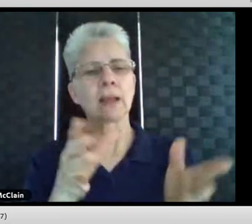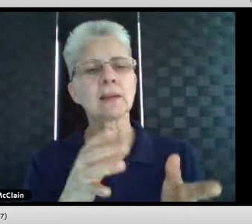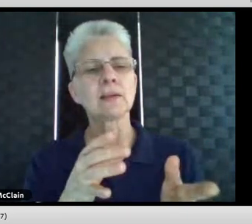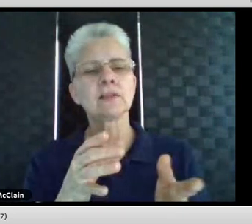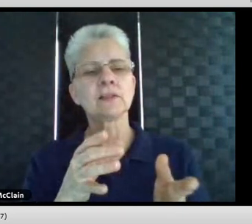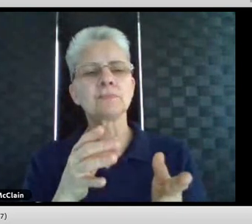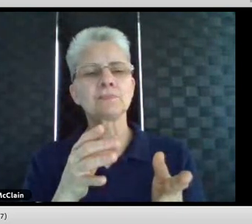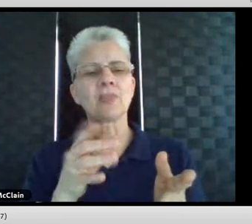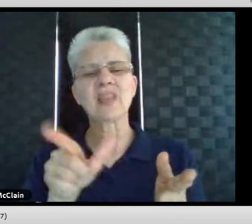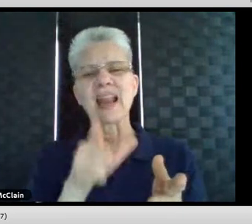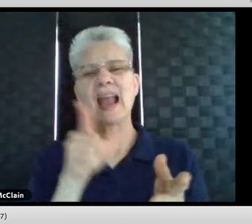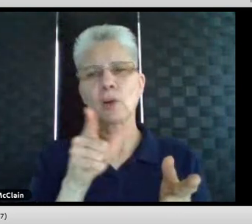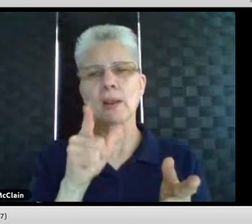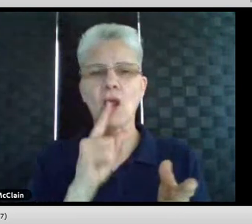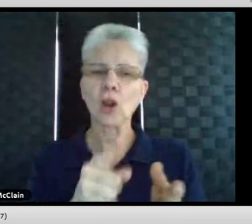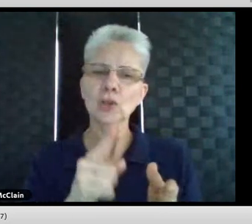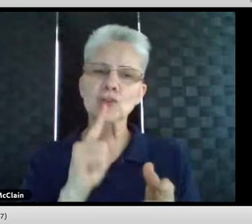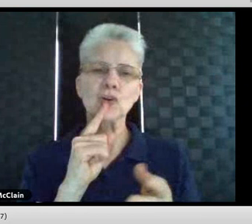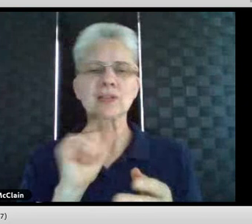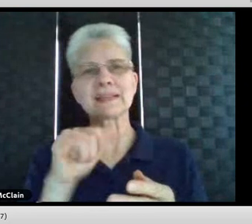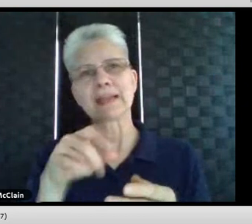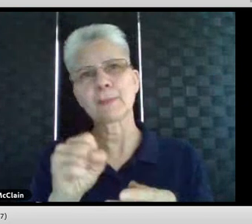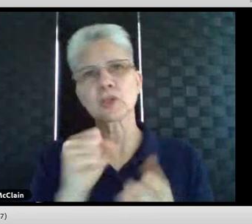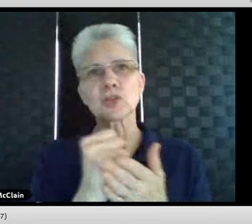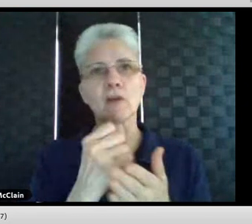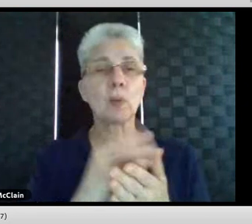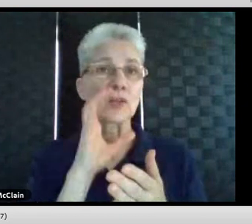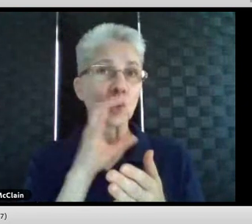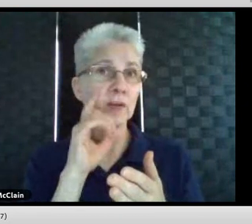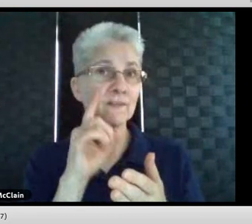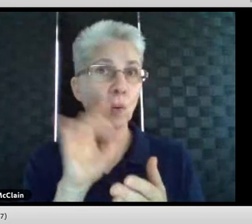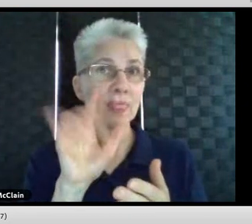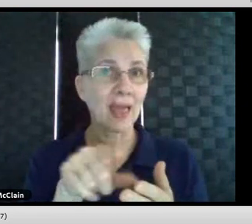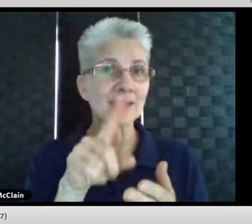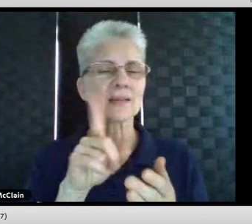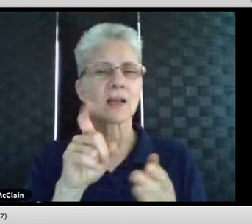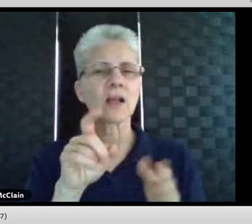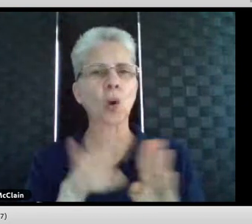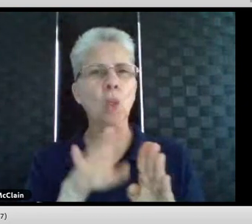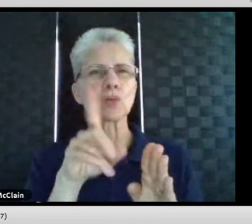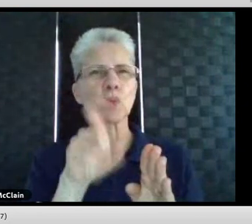You know, "Are there tips on sites or software that you're seeking?" That's more of a closed-ended question,